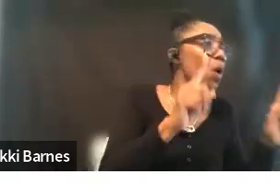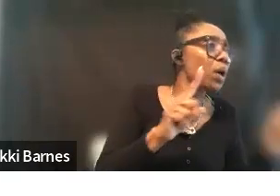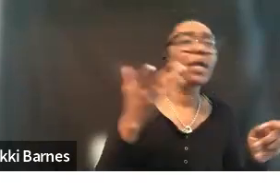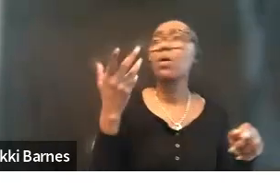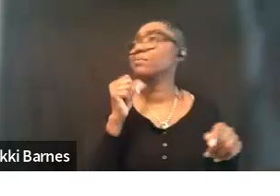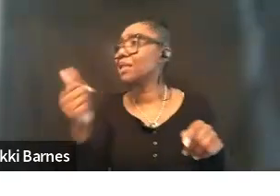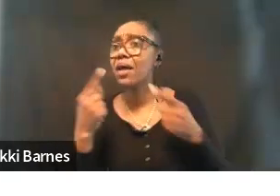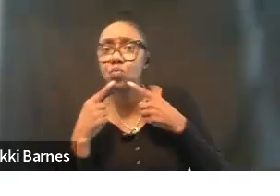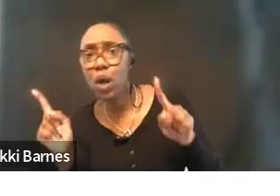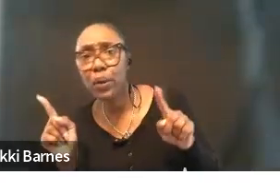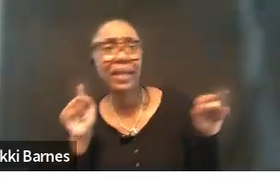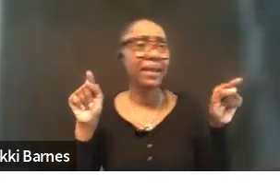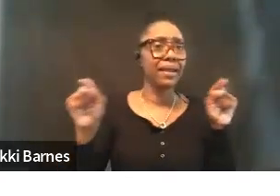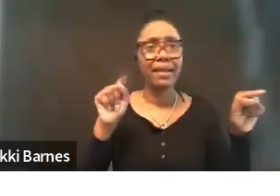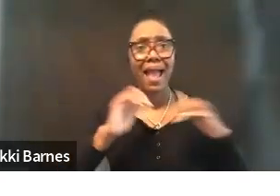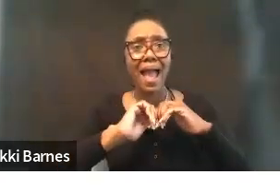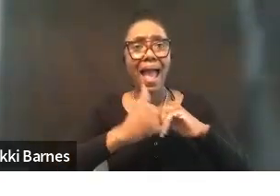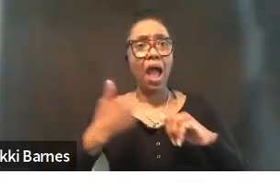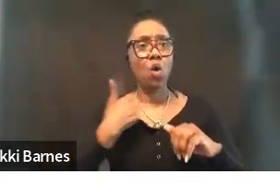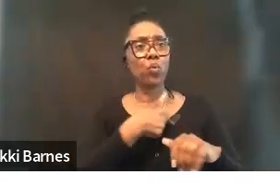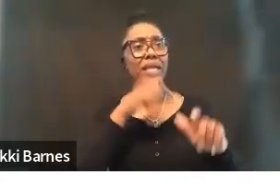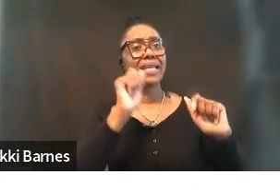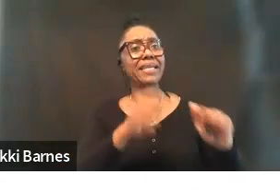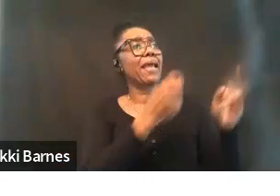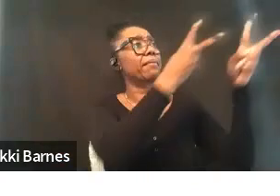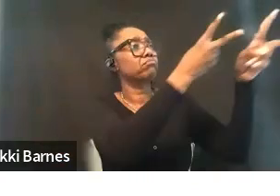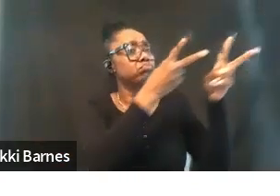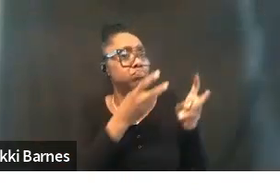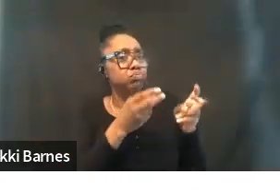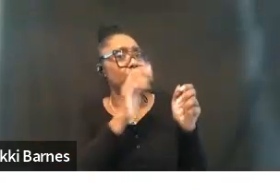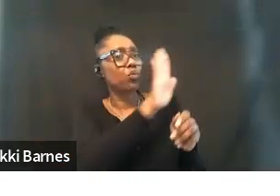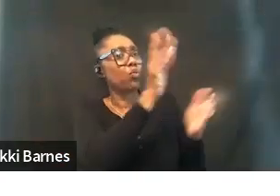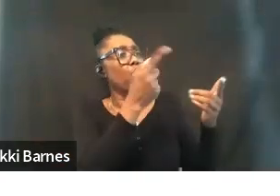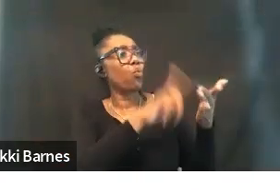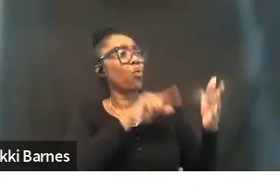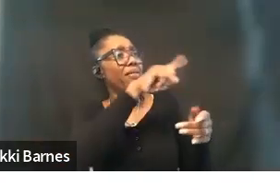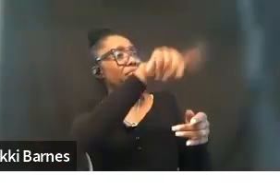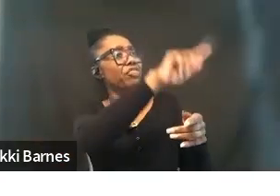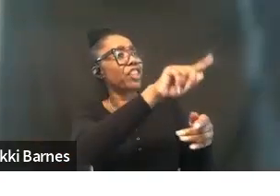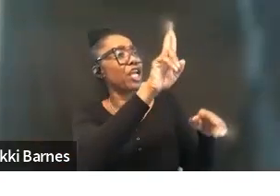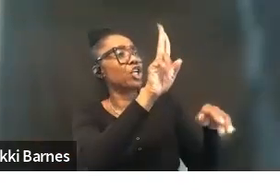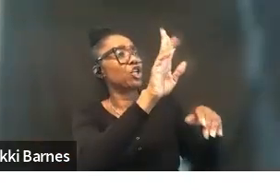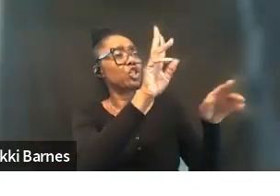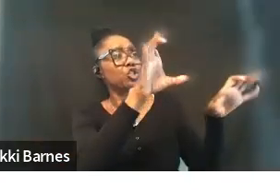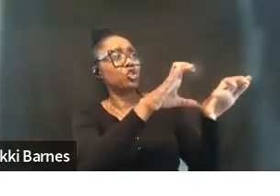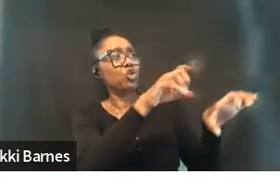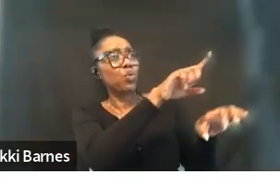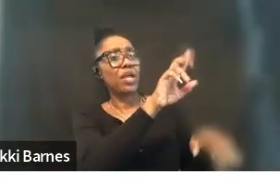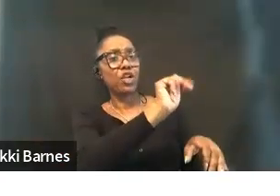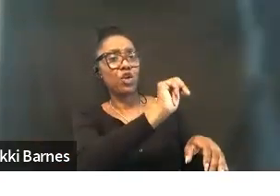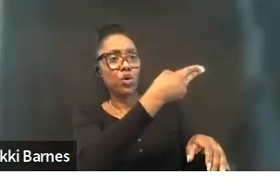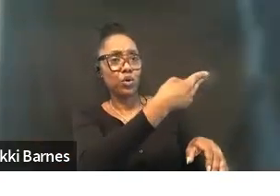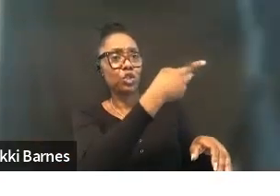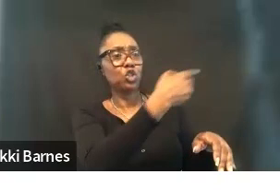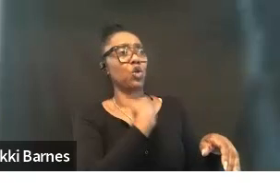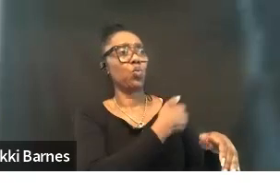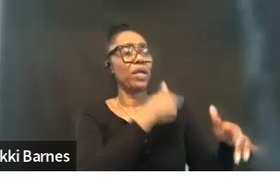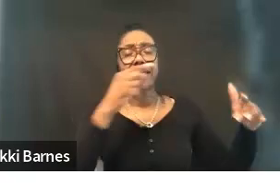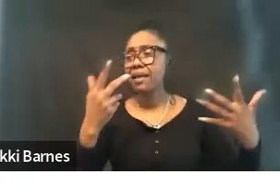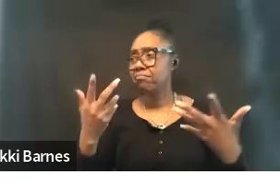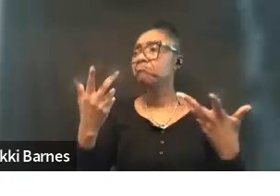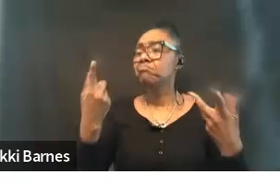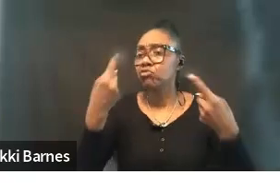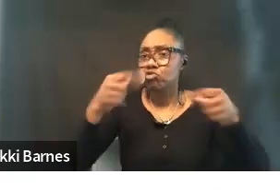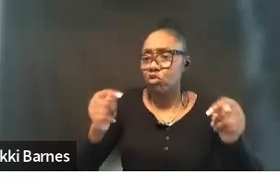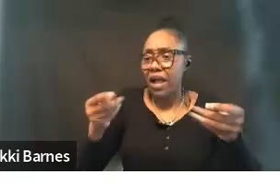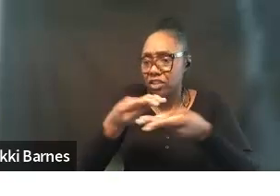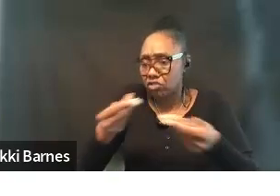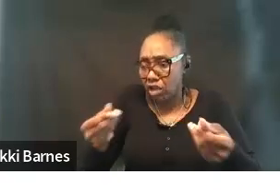Where are we spending our money in Louisiana and what's working and what's not and how might we utilize the model that they have to enhance services and to sort of bridge the DD and the behavioral health system to work better together.